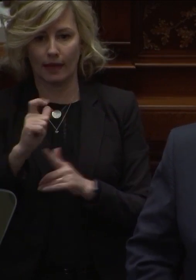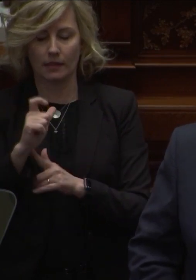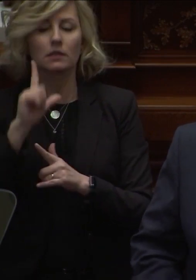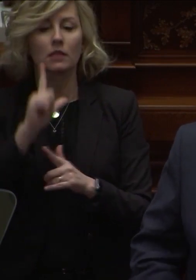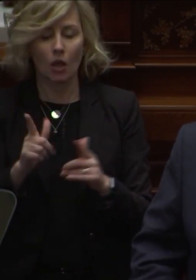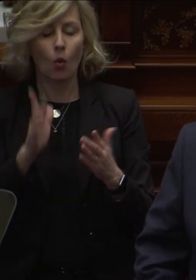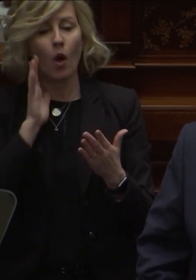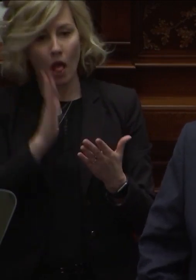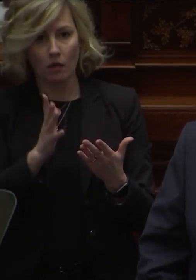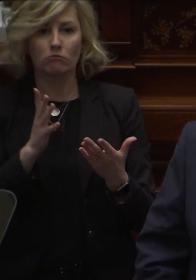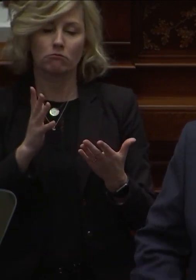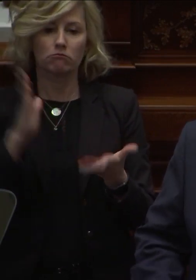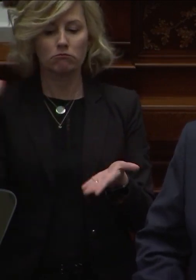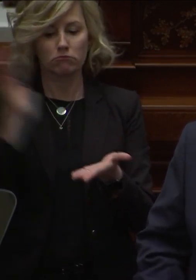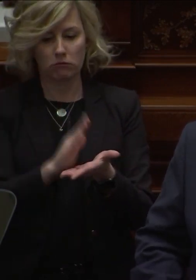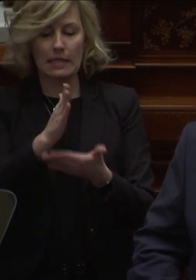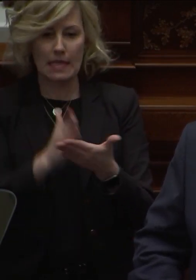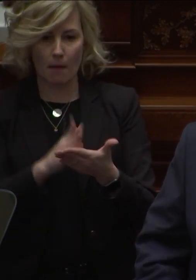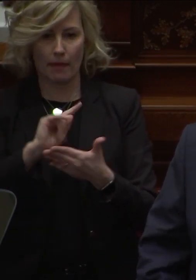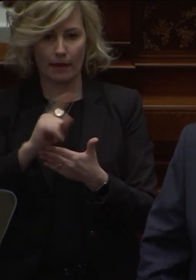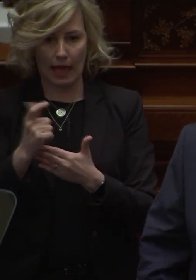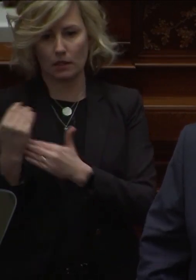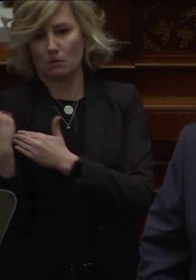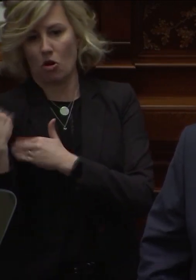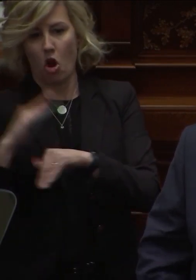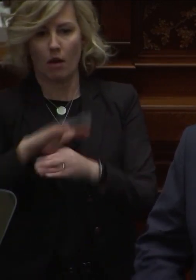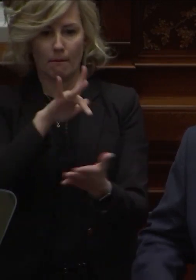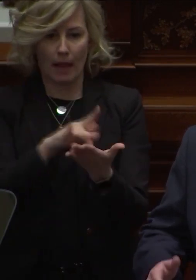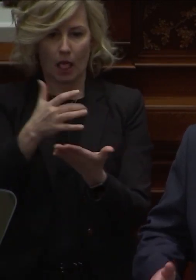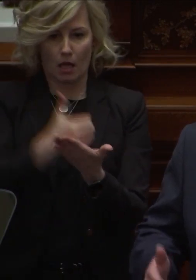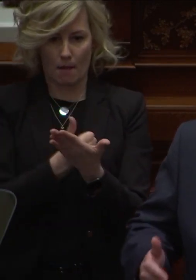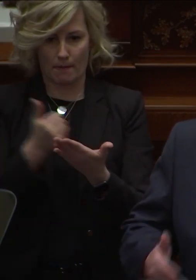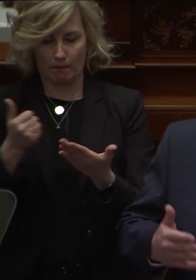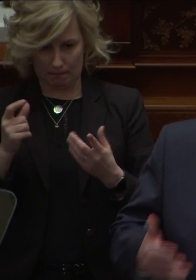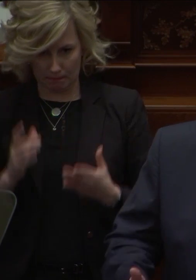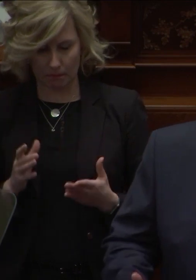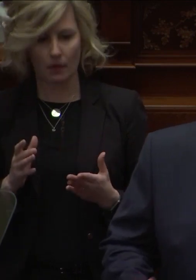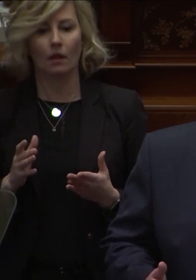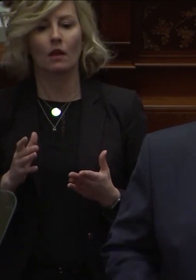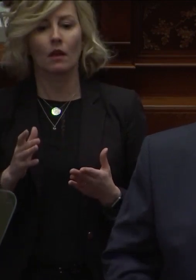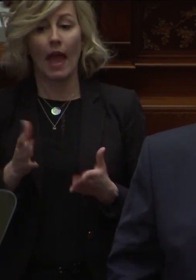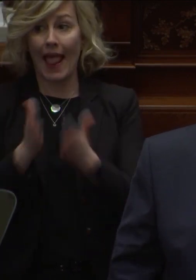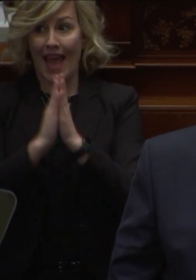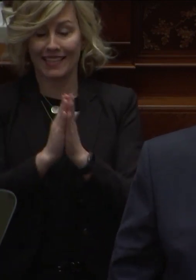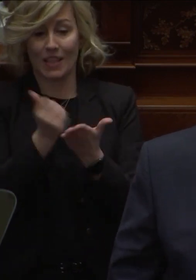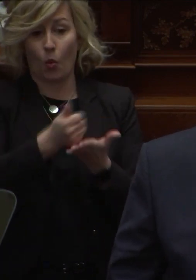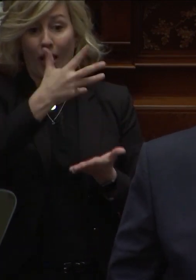OUR THIRD OPTION IS REJECT IMPOSING ADDITIONAL INCOME, RETIREMENT, AND SALES TAX ON THE